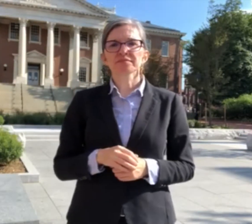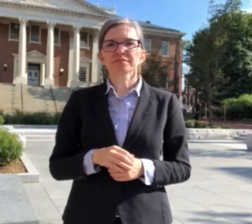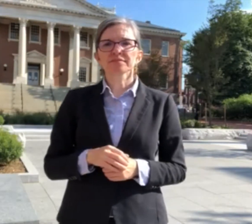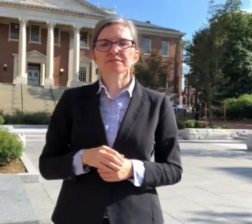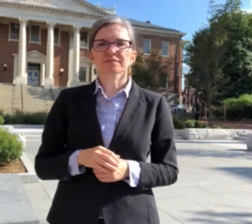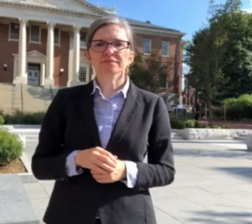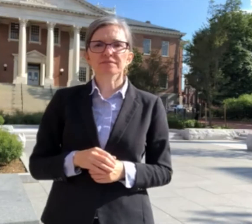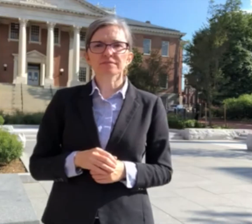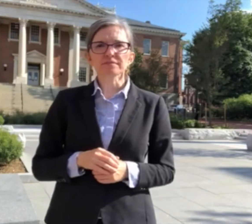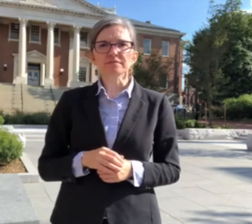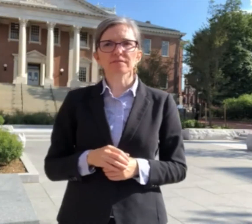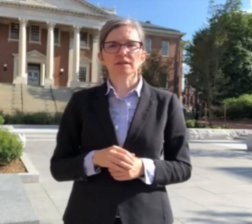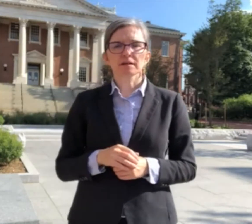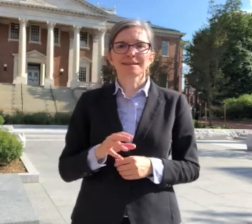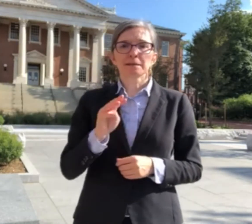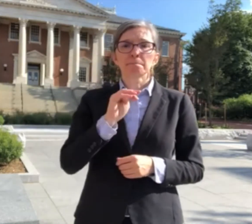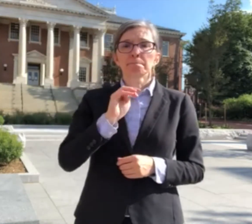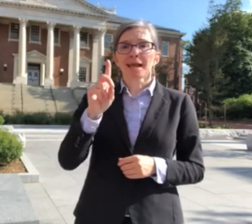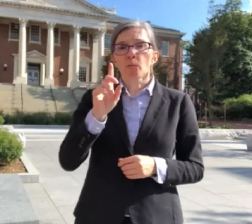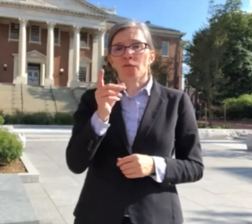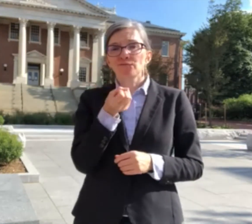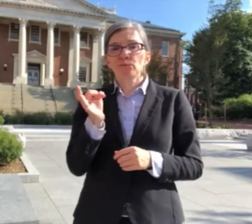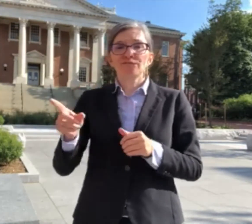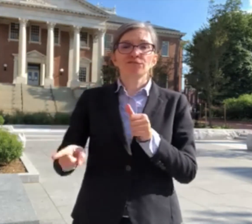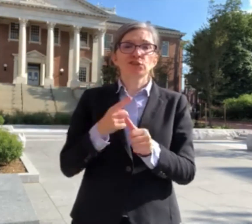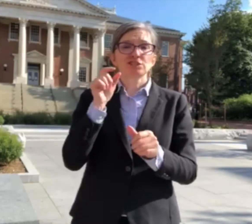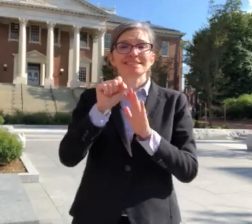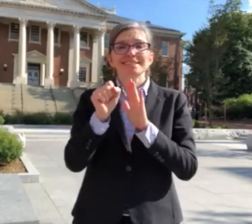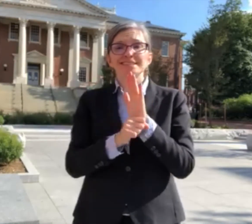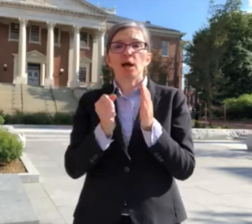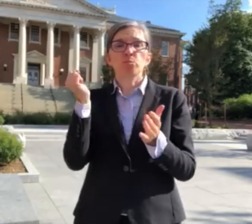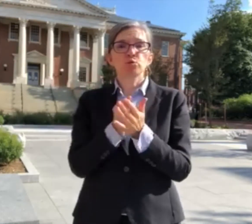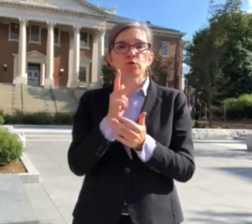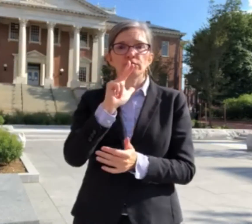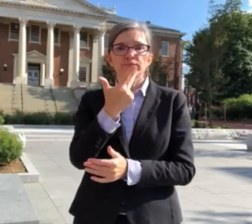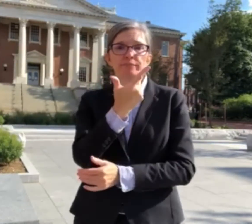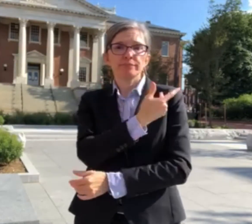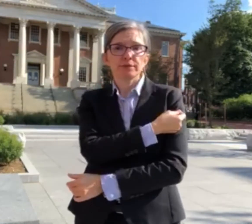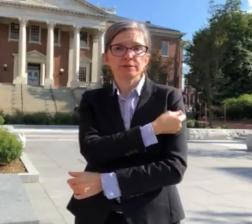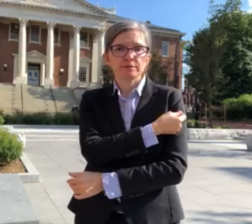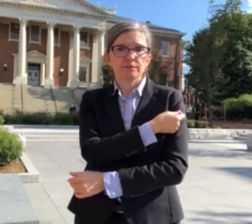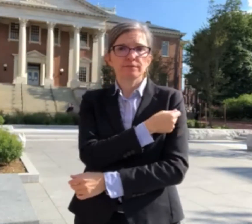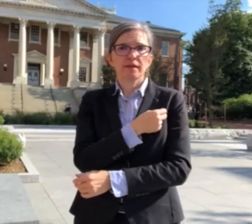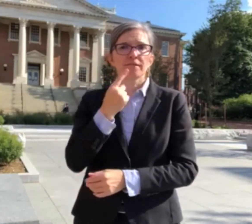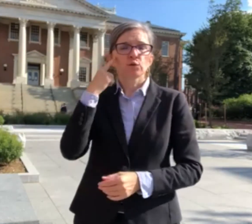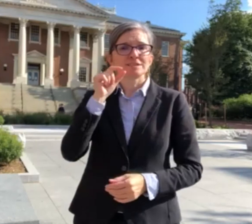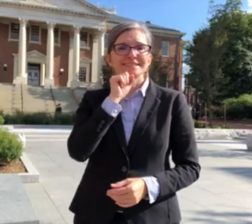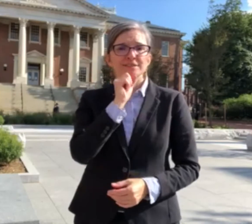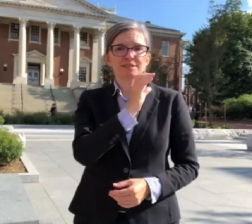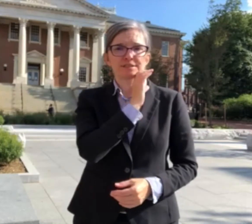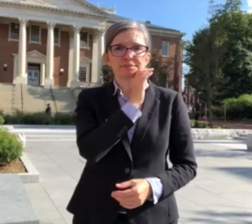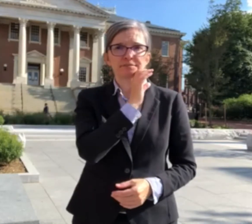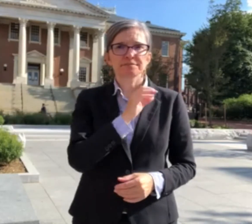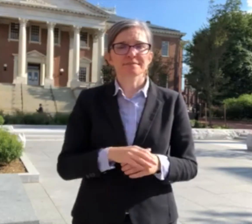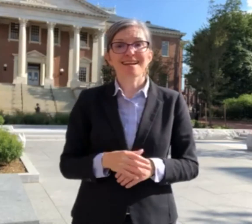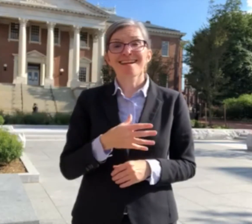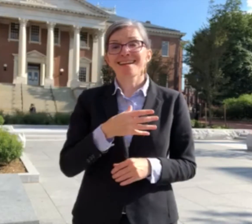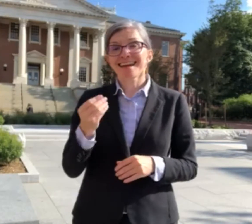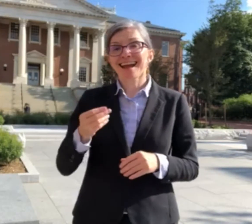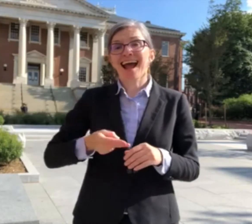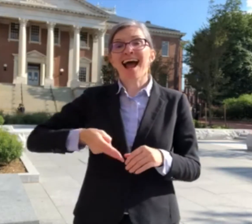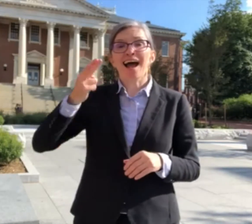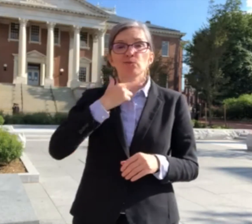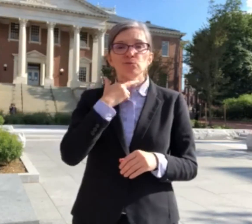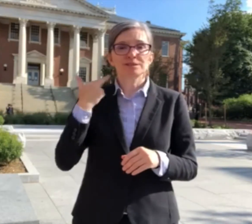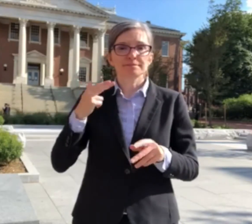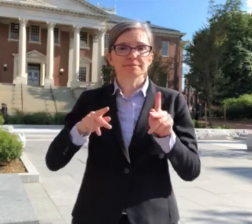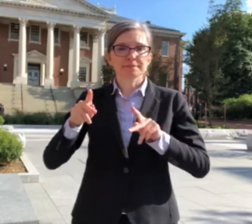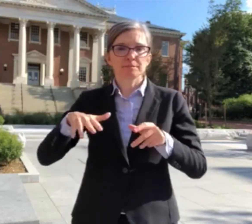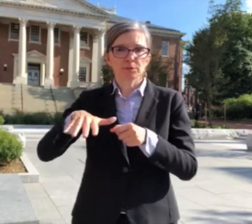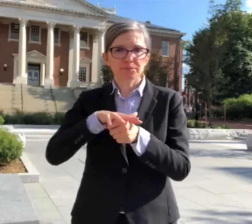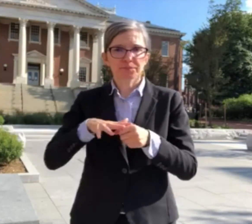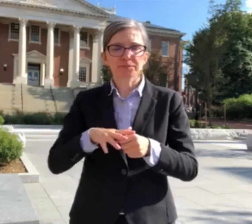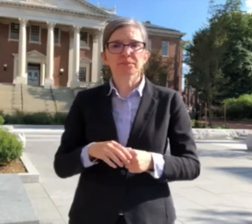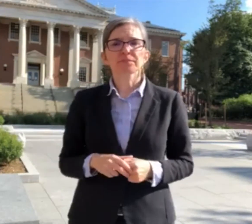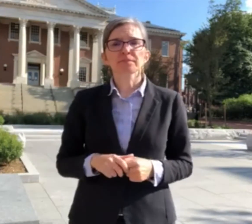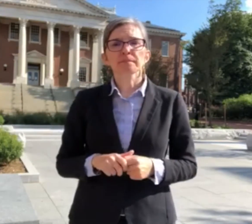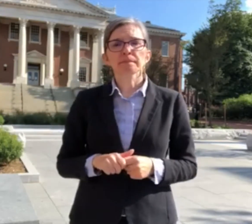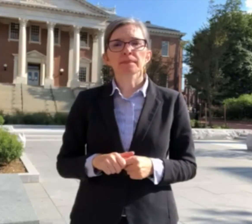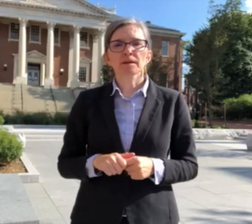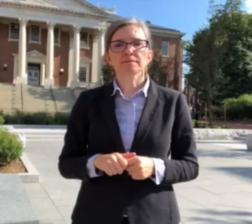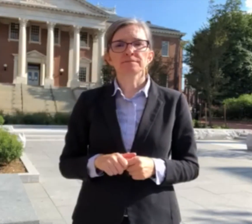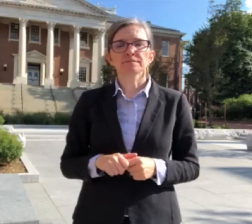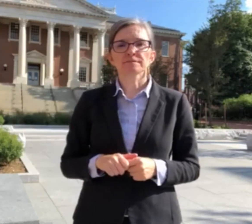Maryland is among the first states in the US to authorize boosters for senior citizens and high risk people